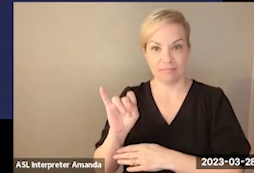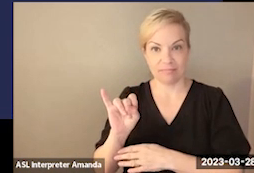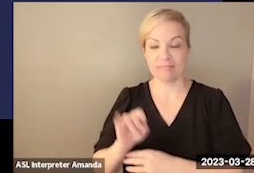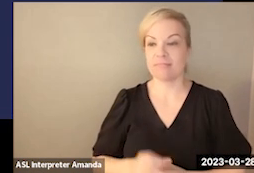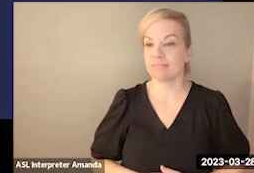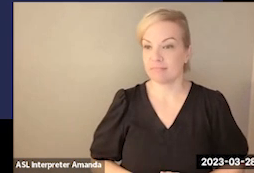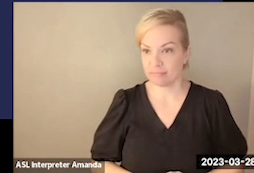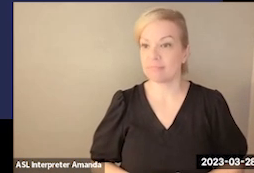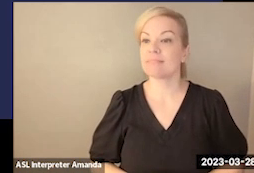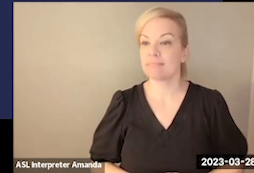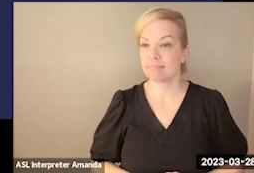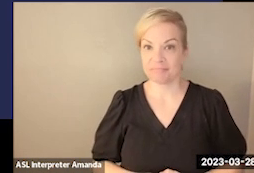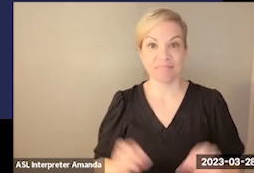Debbie Stine, Science & Technology Policy Academy: Okay. So